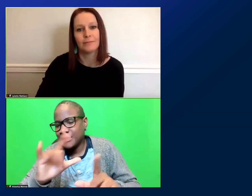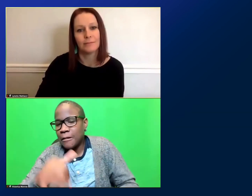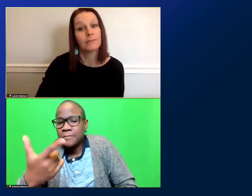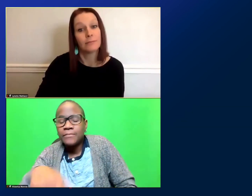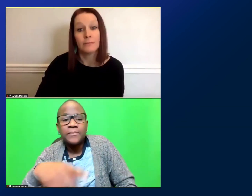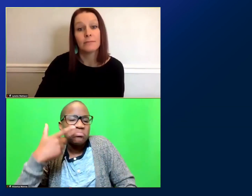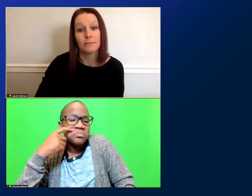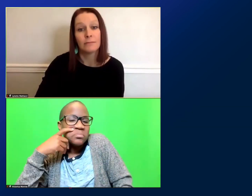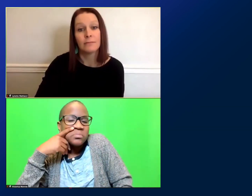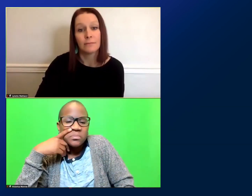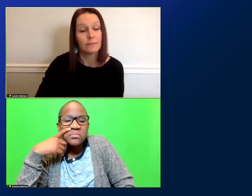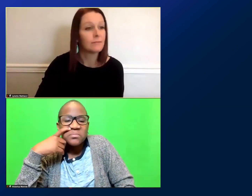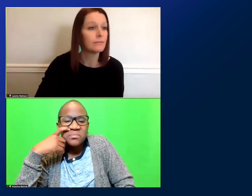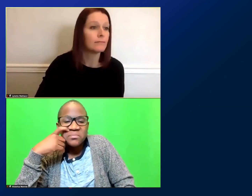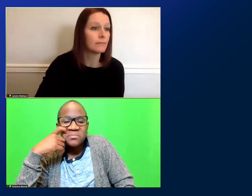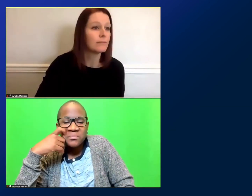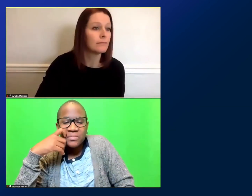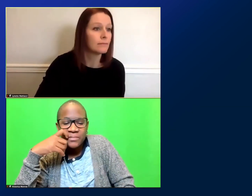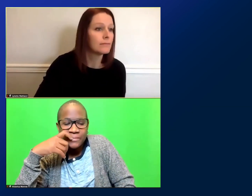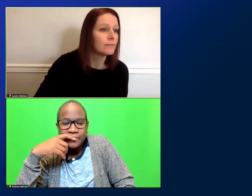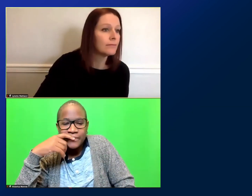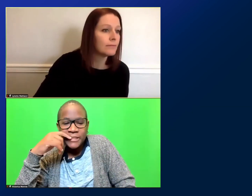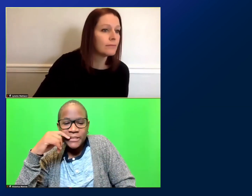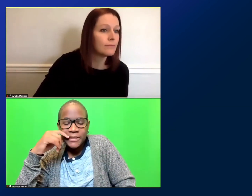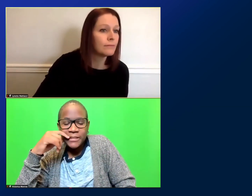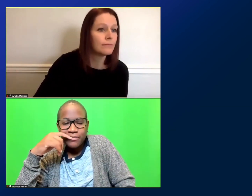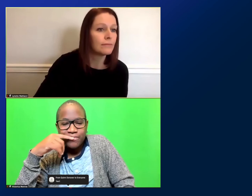reframing the conversation around why we have these certain perceptions about those animals